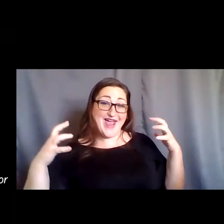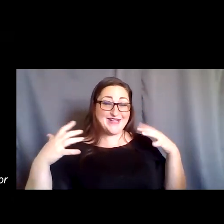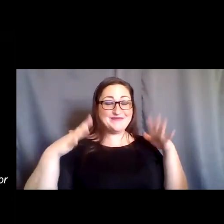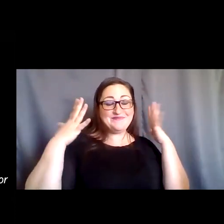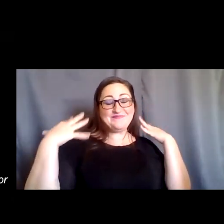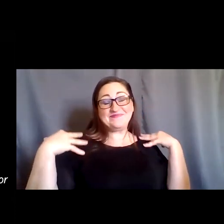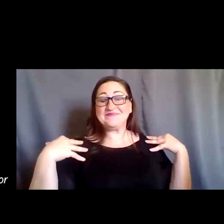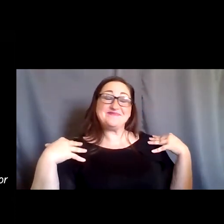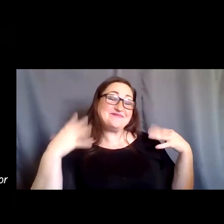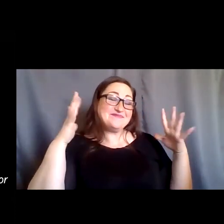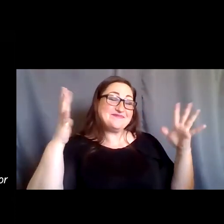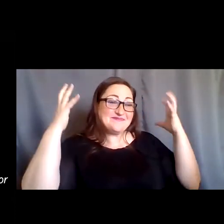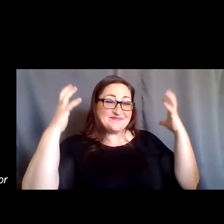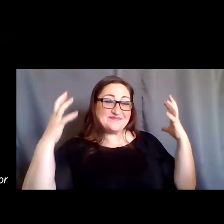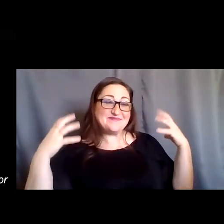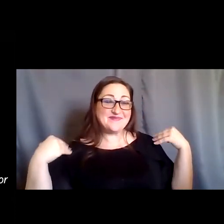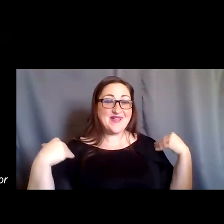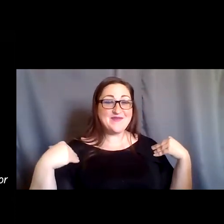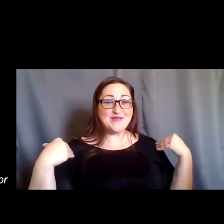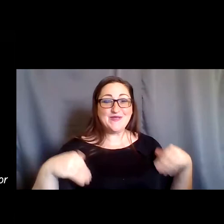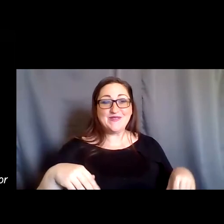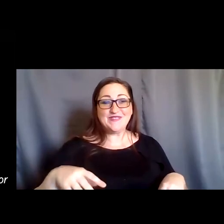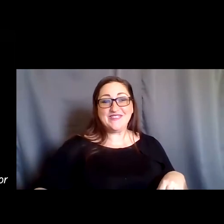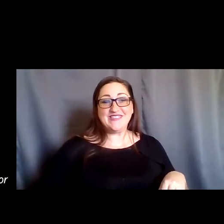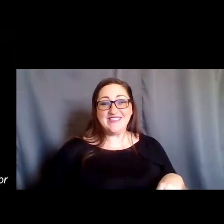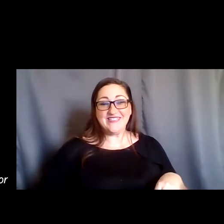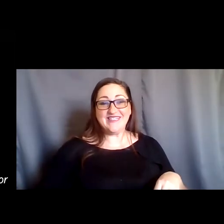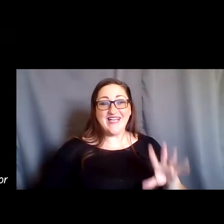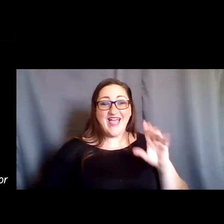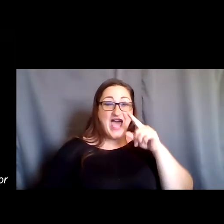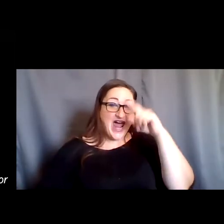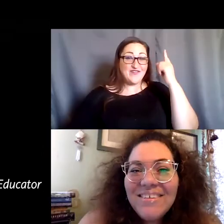and down my shoulders, and I’m wearing a black-striped pink dress.